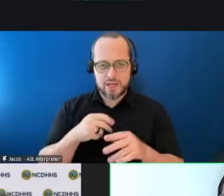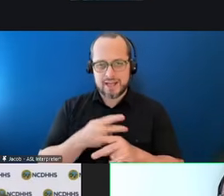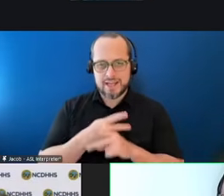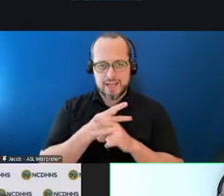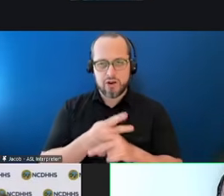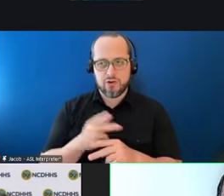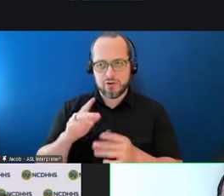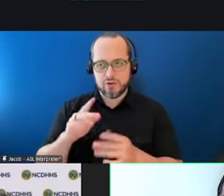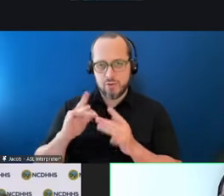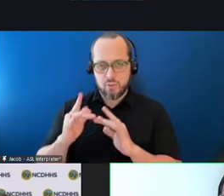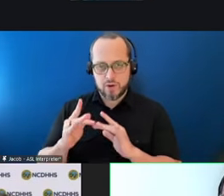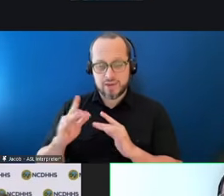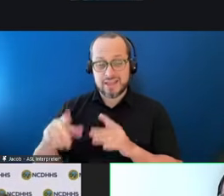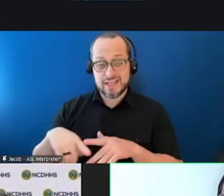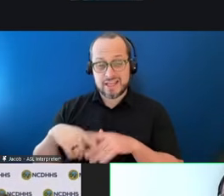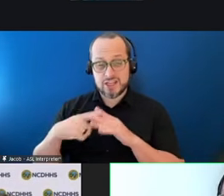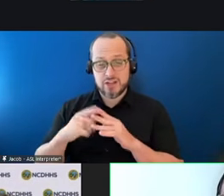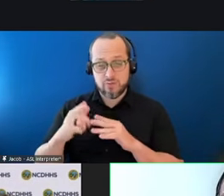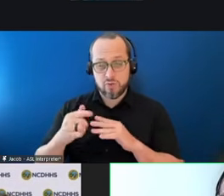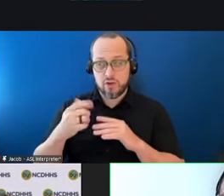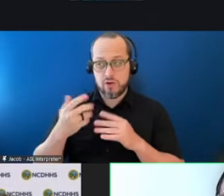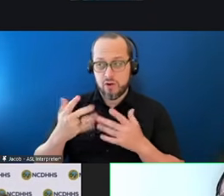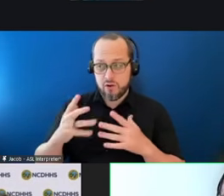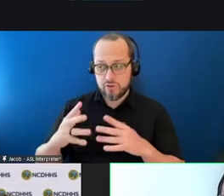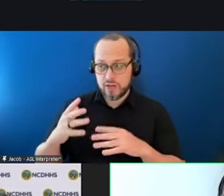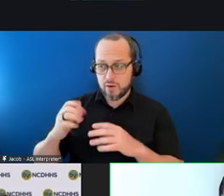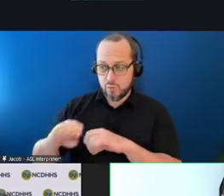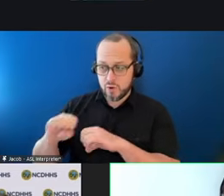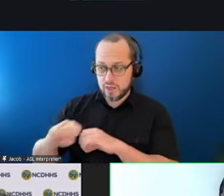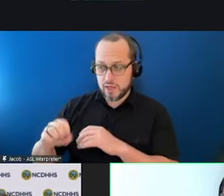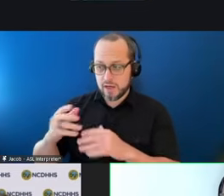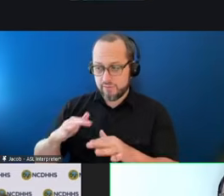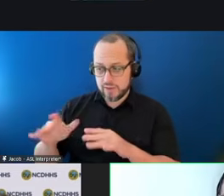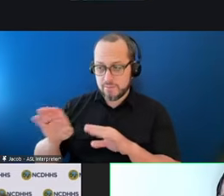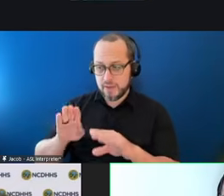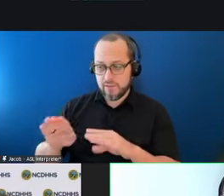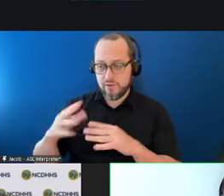are going to build on the existing work that's happening in behavioral health but specifically